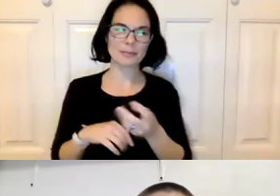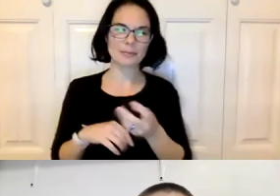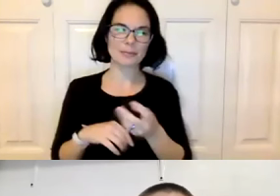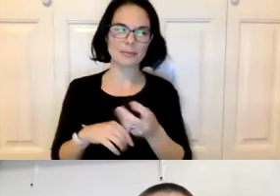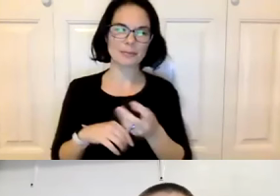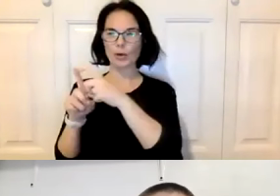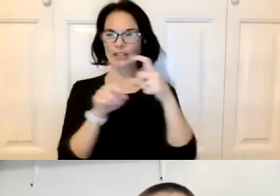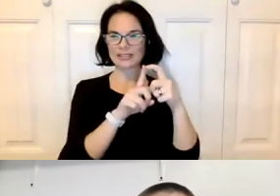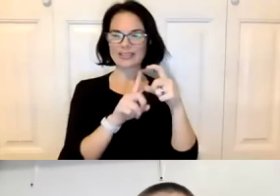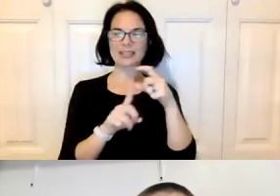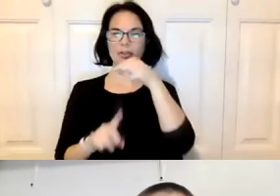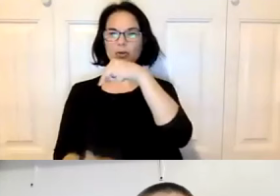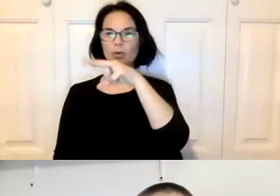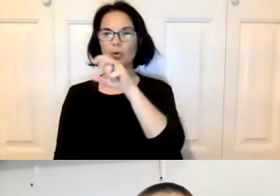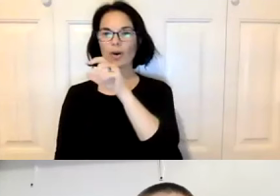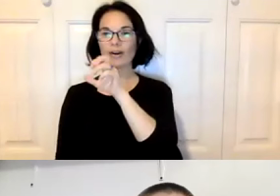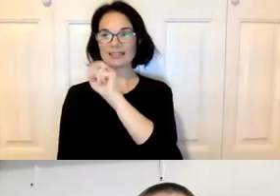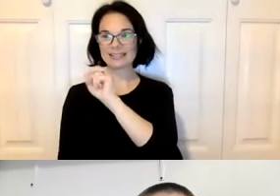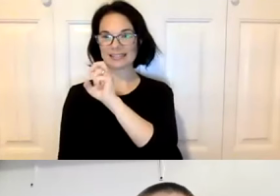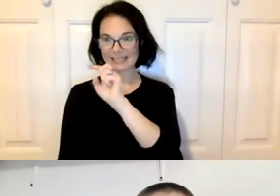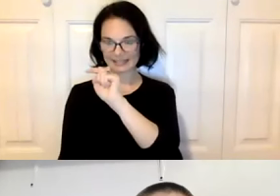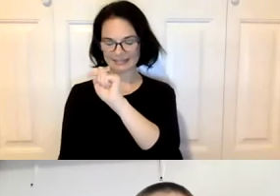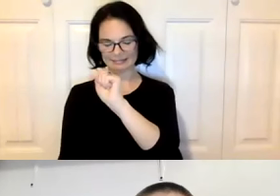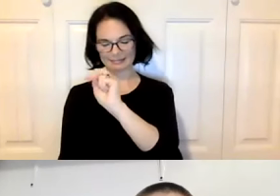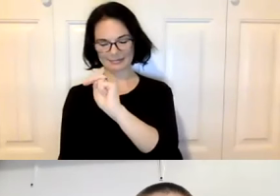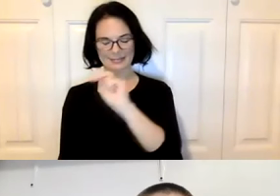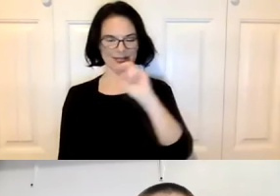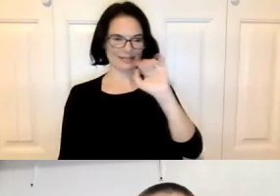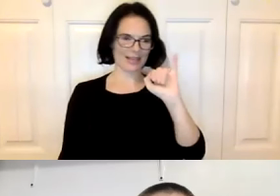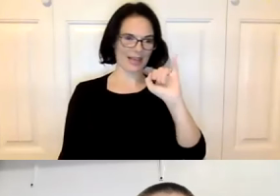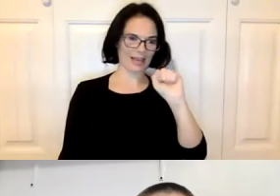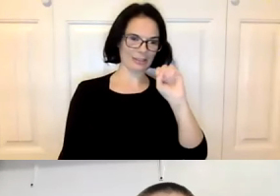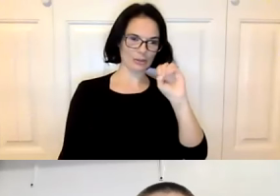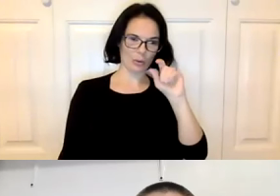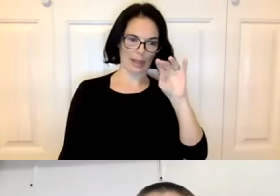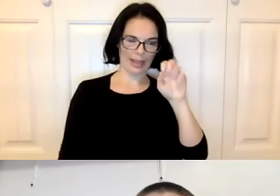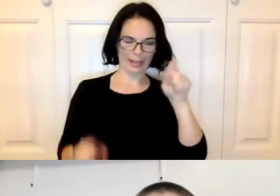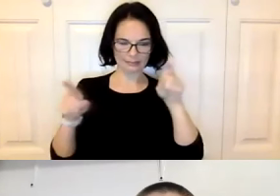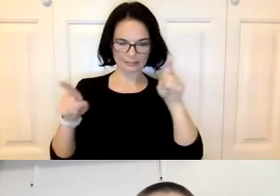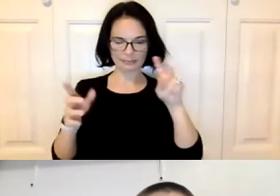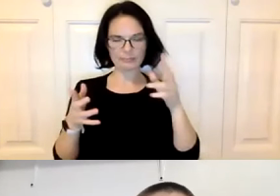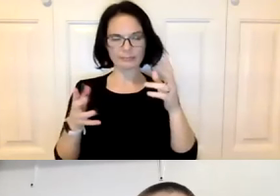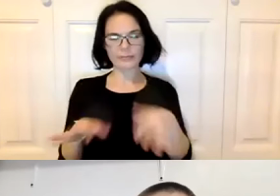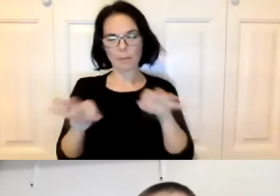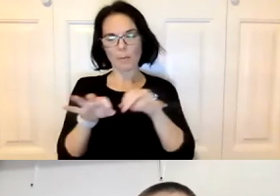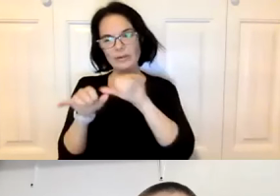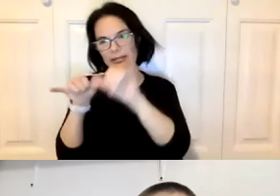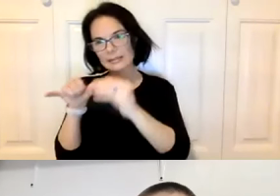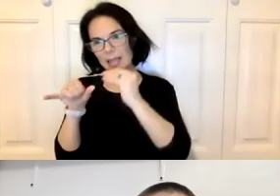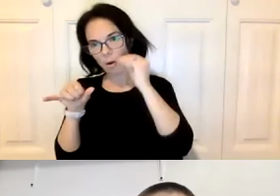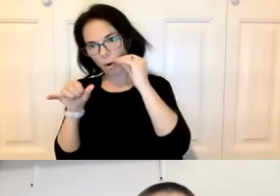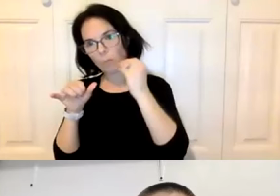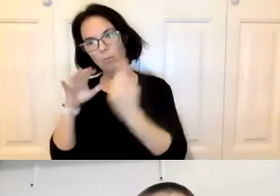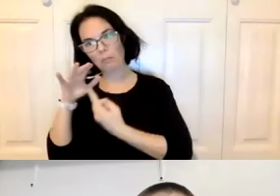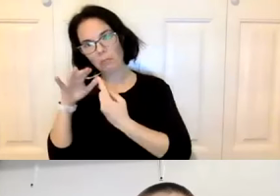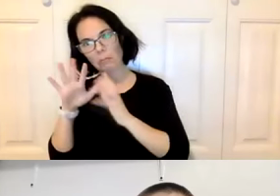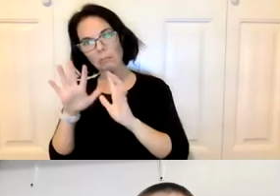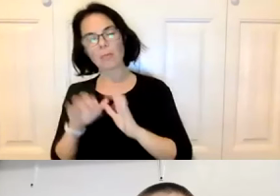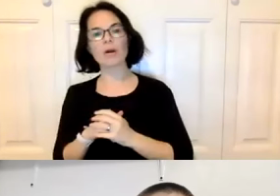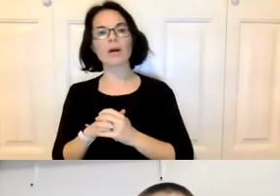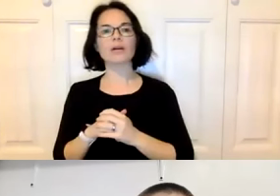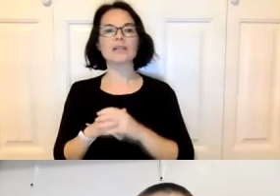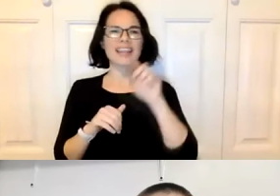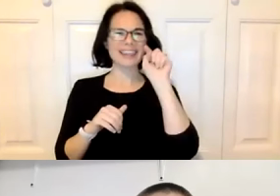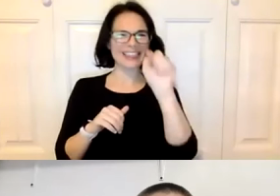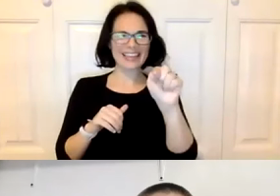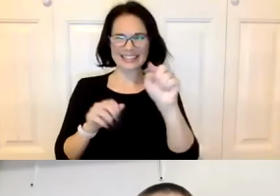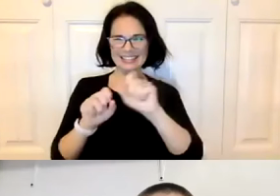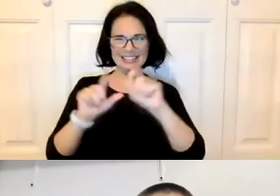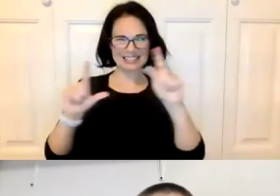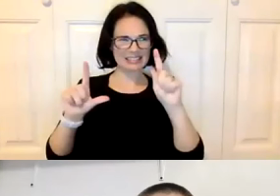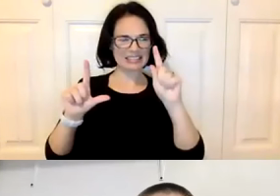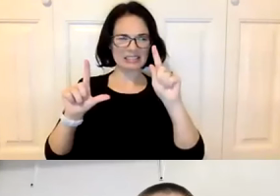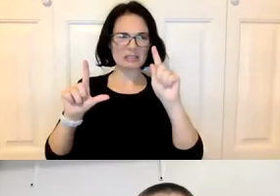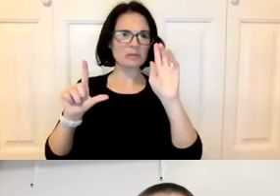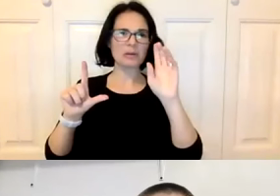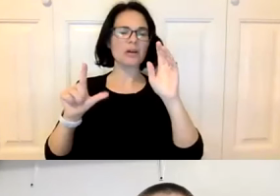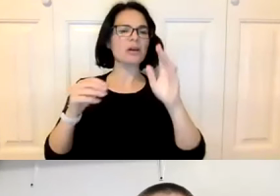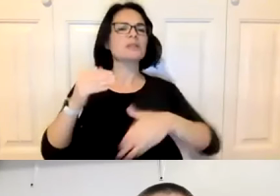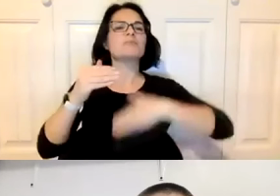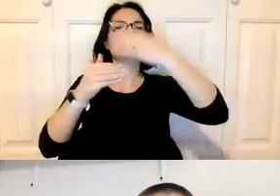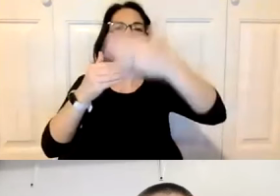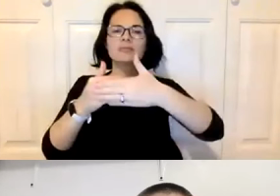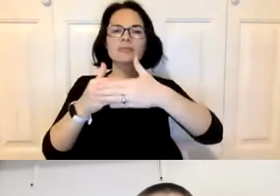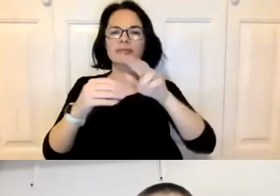Treatment: we can pass over this for now because there are other things we want to focus on, right?